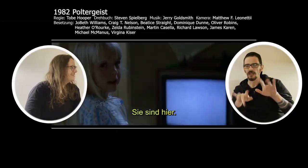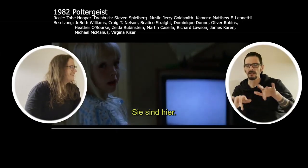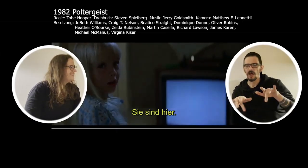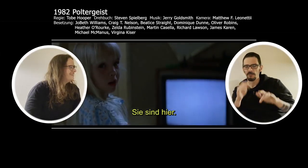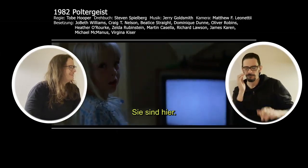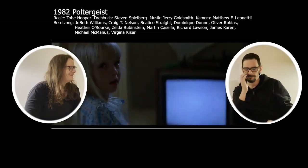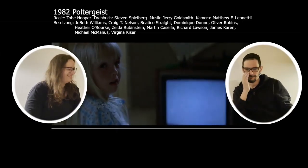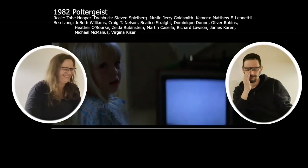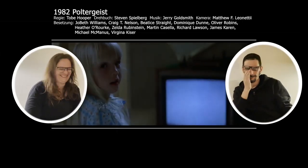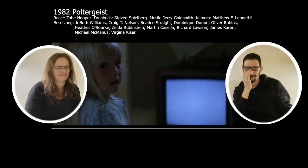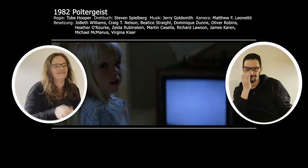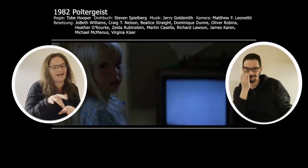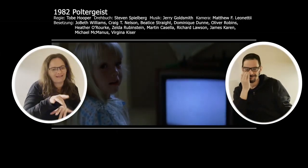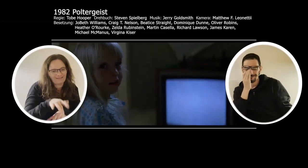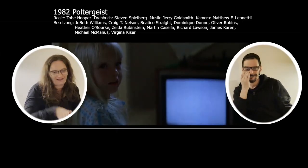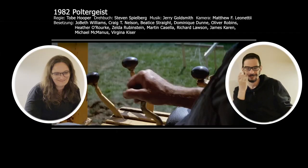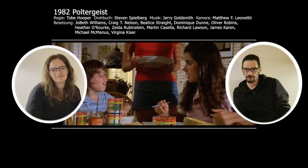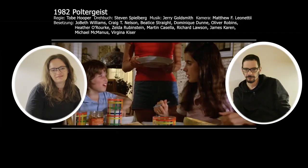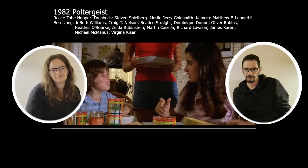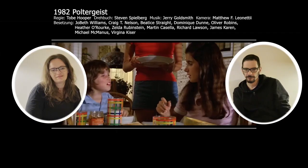They are here.